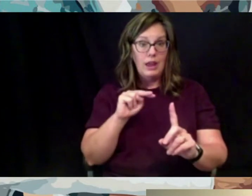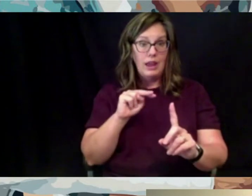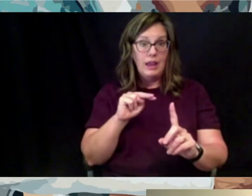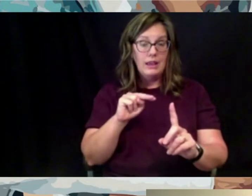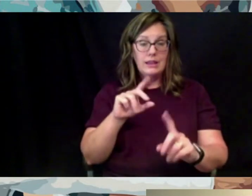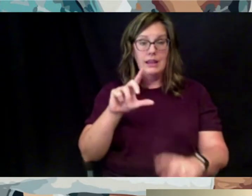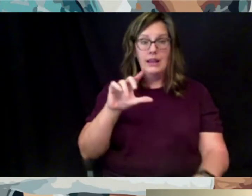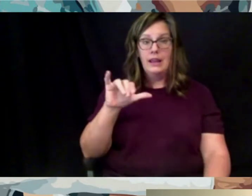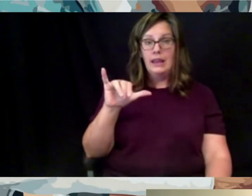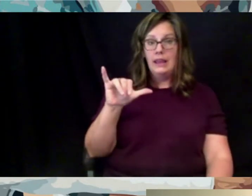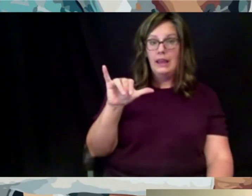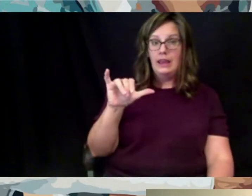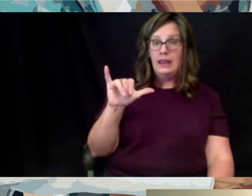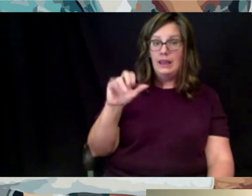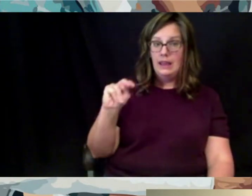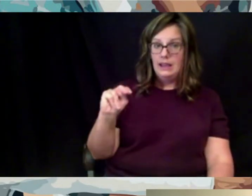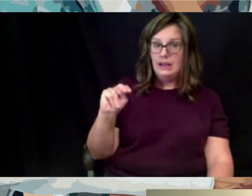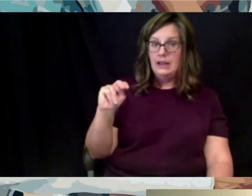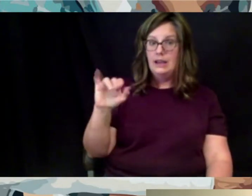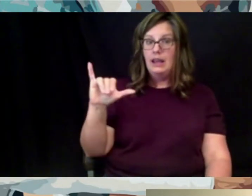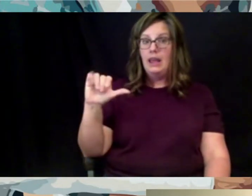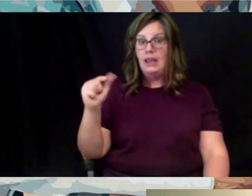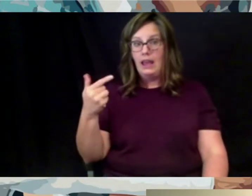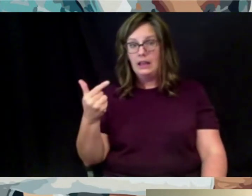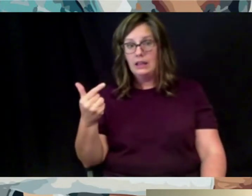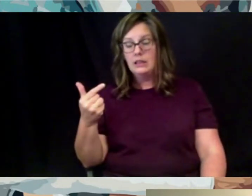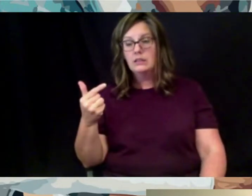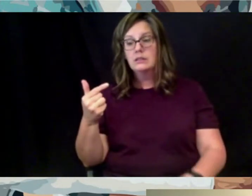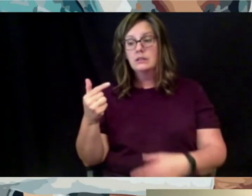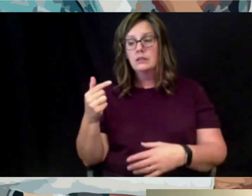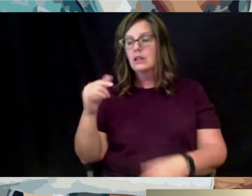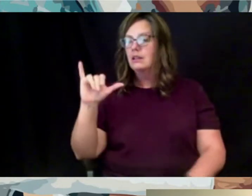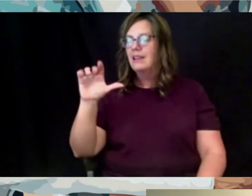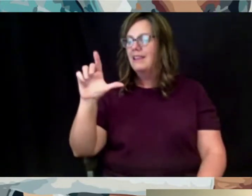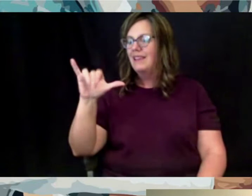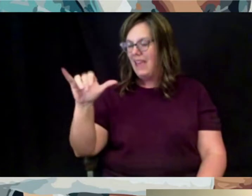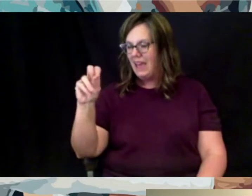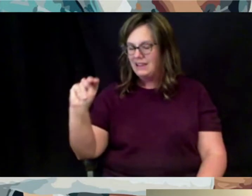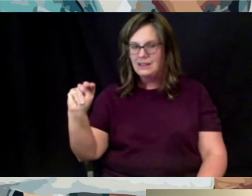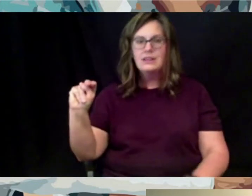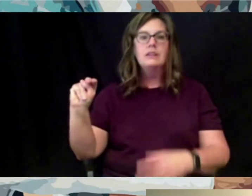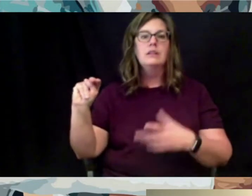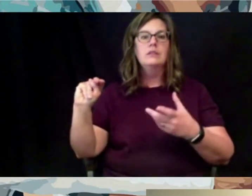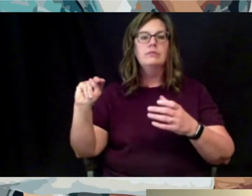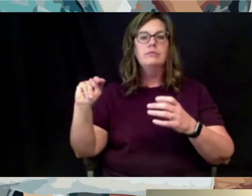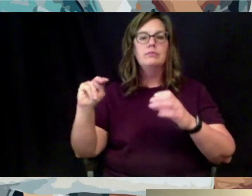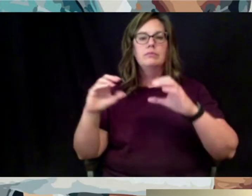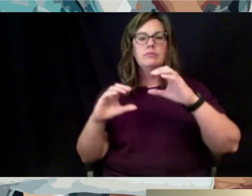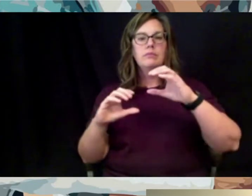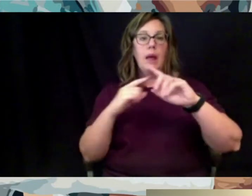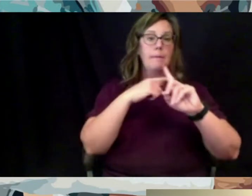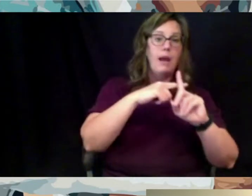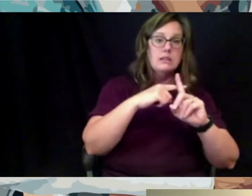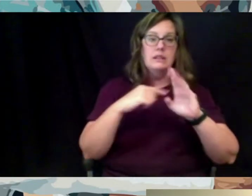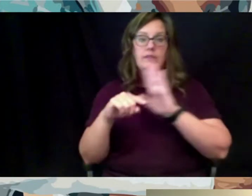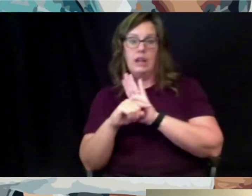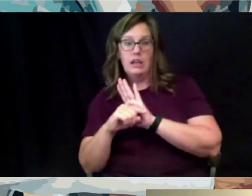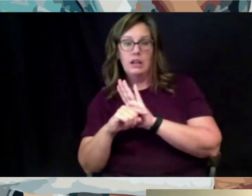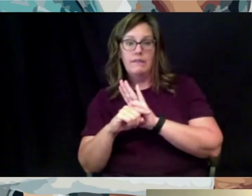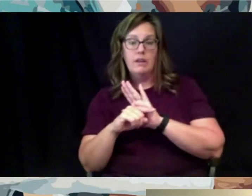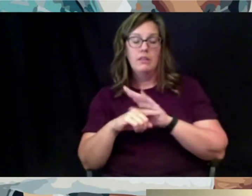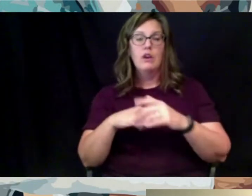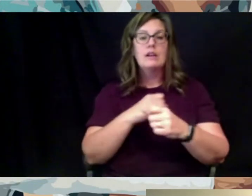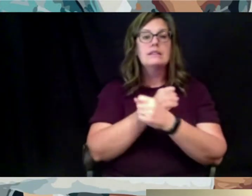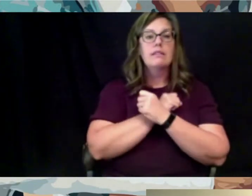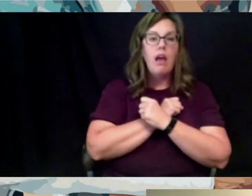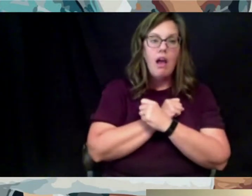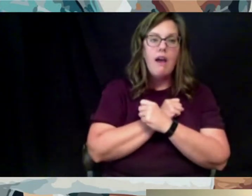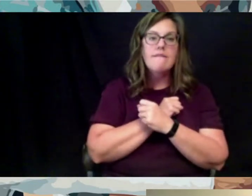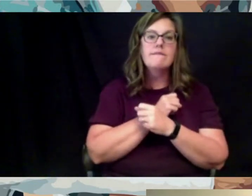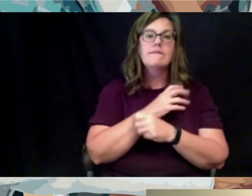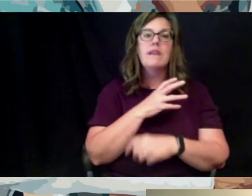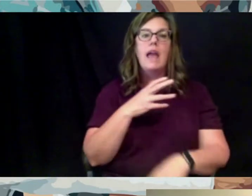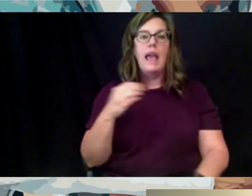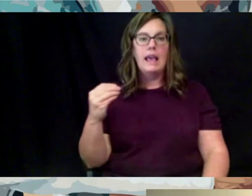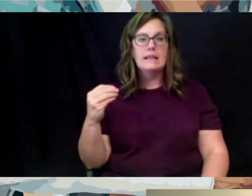or you know positive and negative that you could say there are is love and there is uh punishment